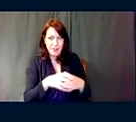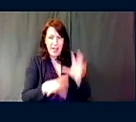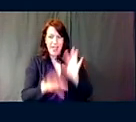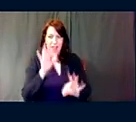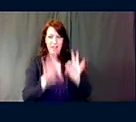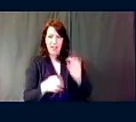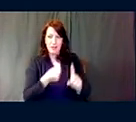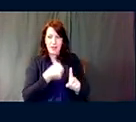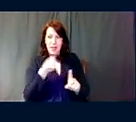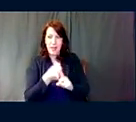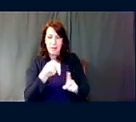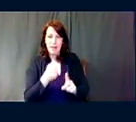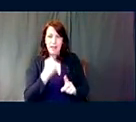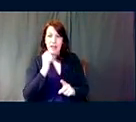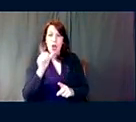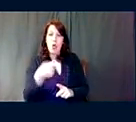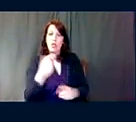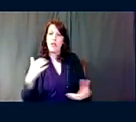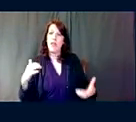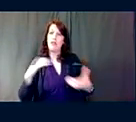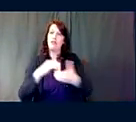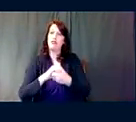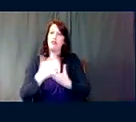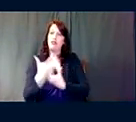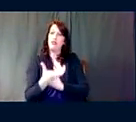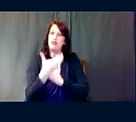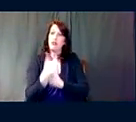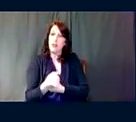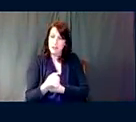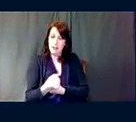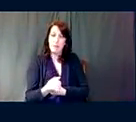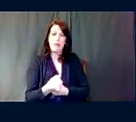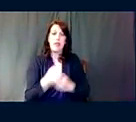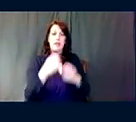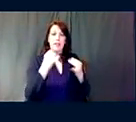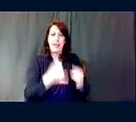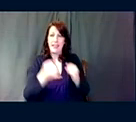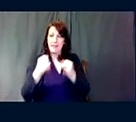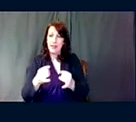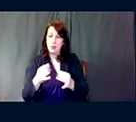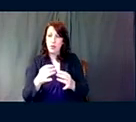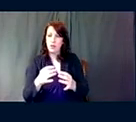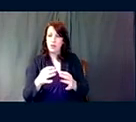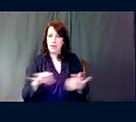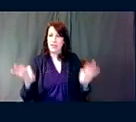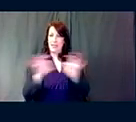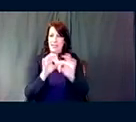AND YOUR FINDINGS ON IMPACT OF NOT ONLY TRUSTED PARTNERSHIPS BUT ALSO INDIVIDUAL KEY OPINION